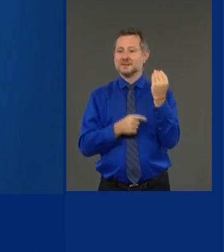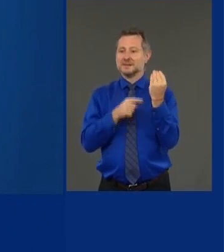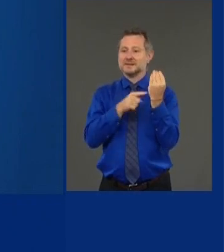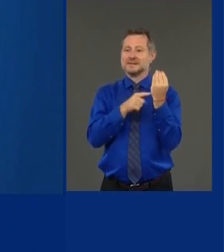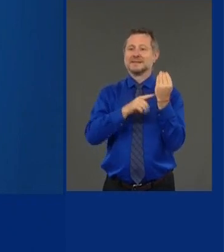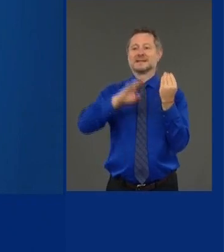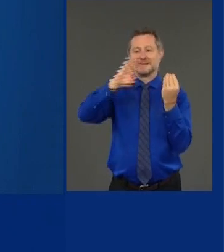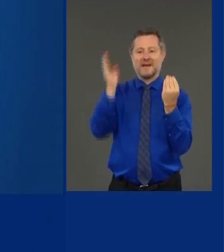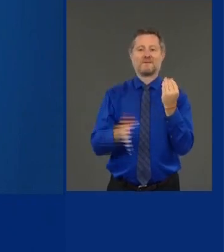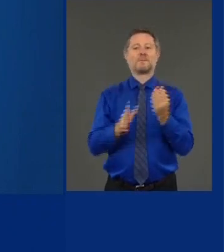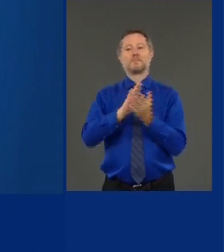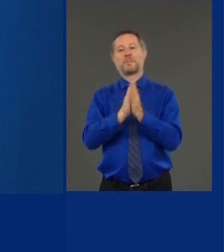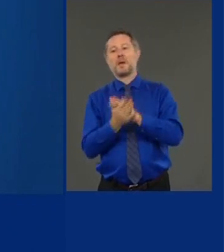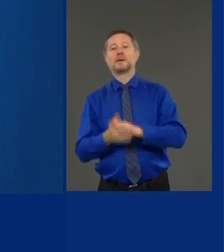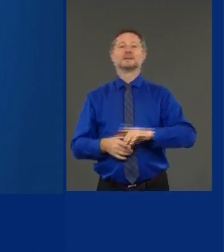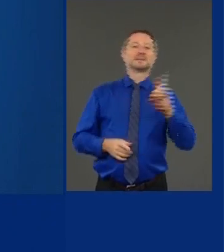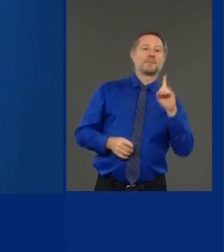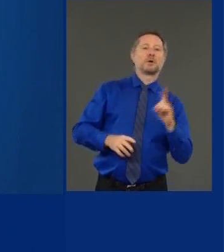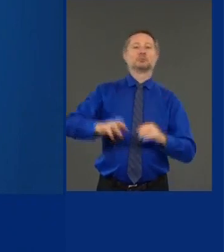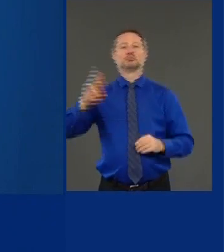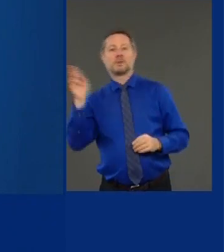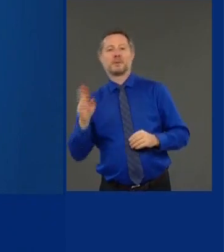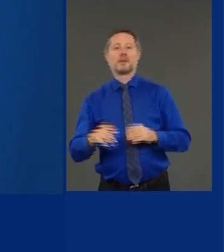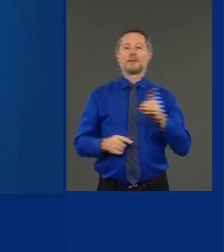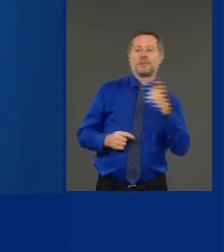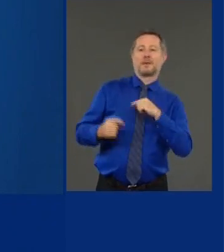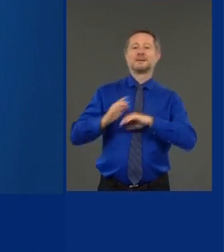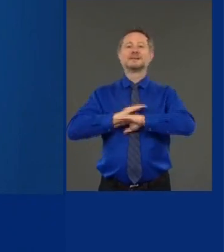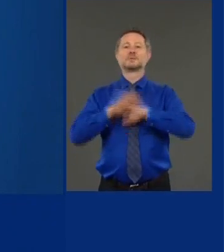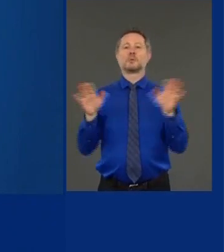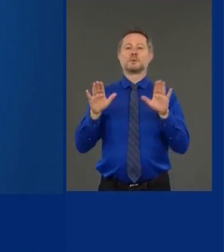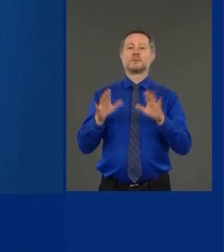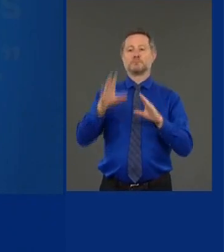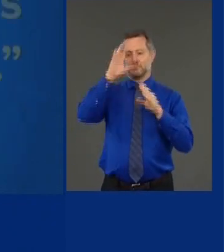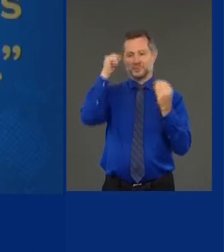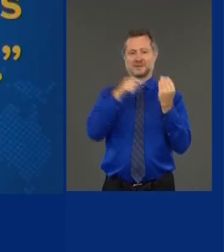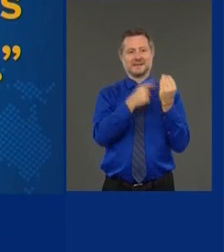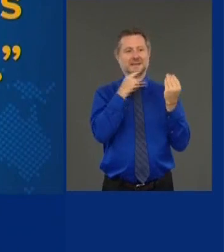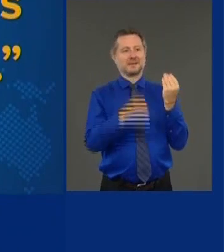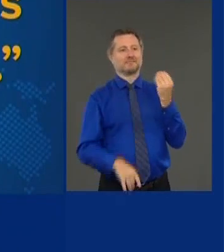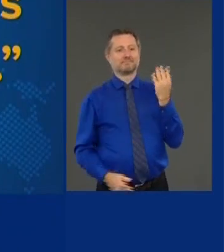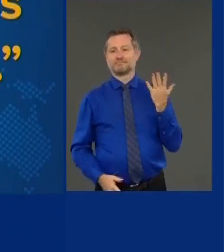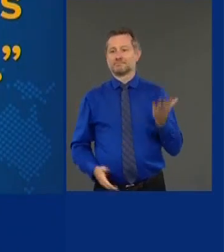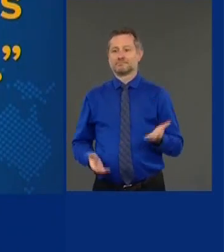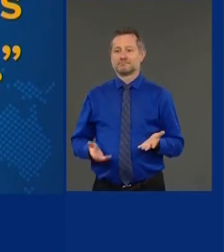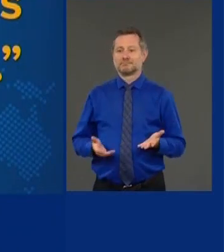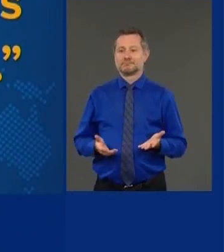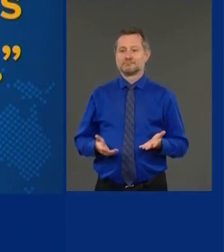THIS IS PUBLIC HEALTH. THAT'S WHAT THIS WAS. AND IT SHOULD HAVE NEVER BEEN TURNED INTO A POLITICAL SYMBOL,